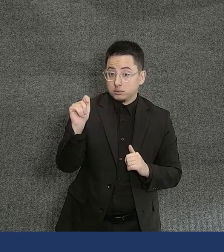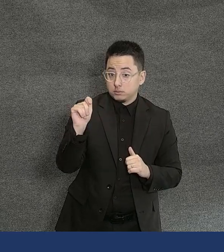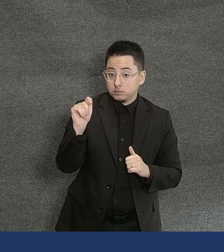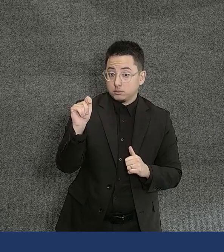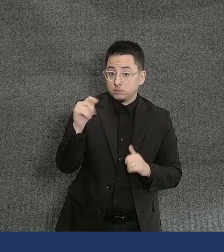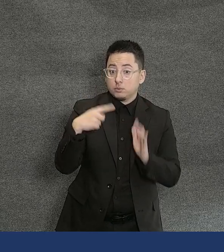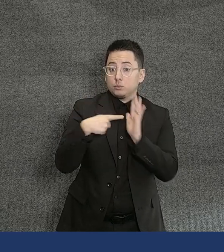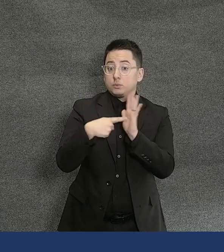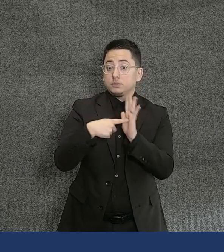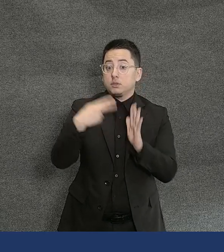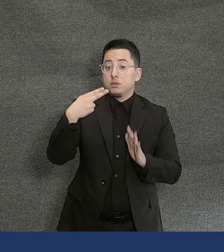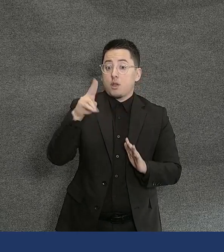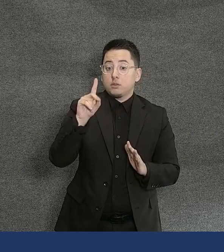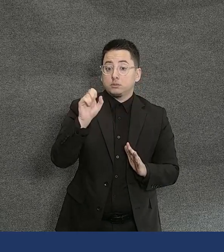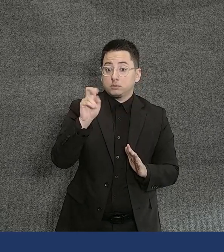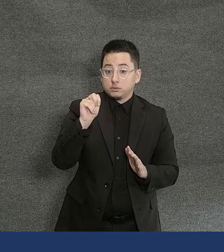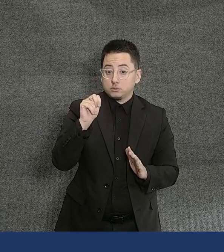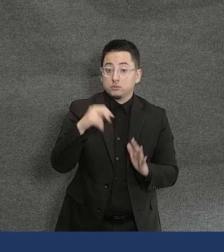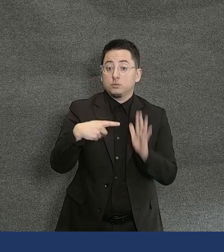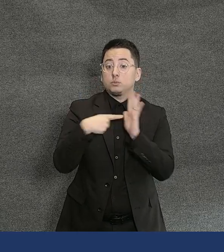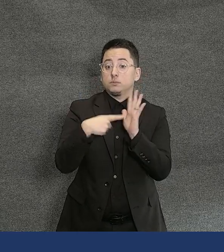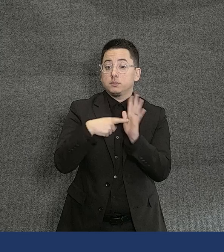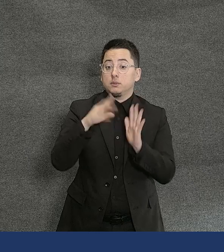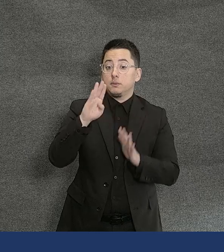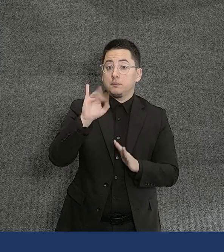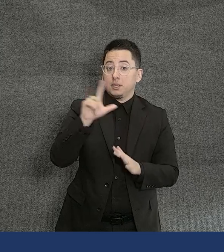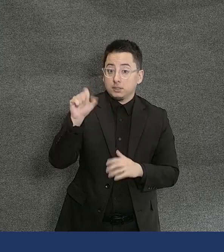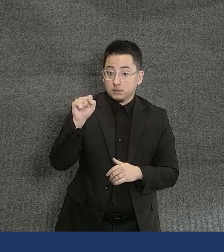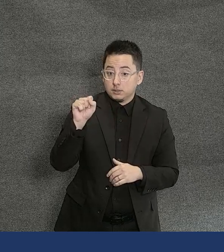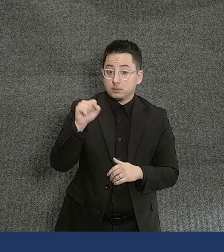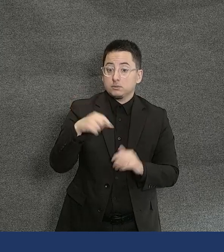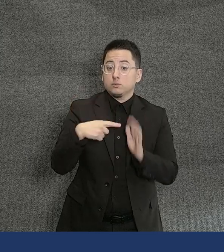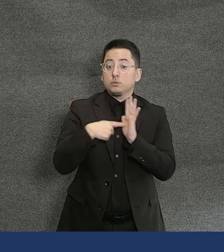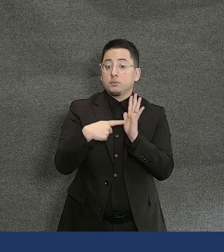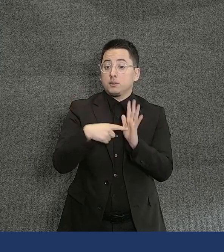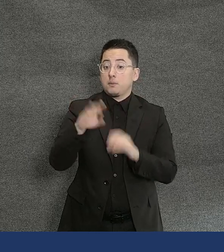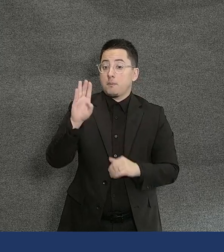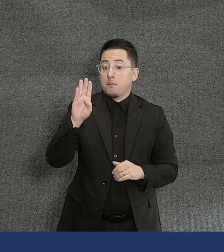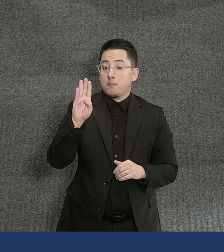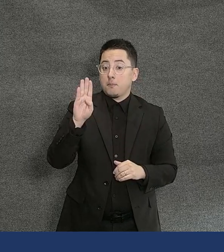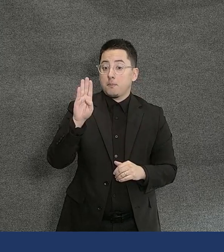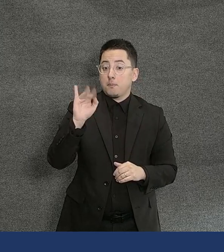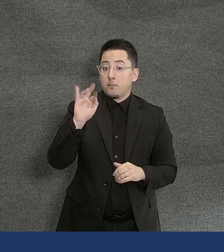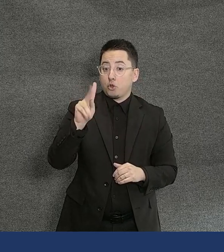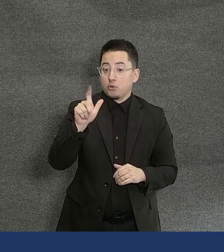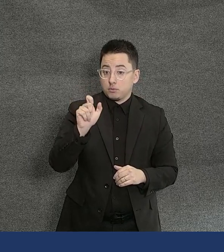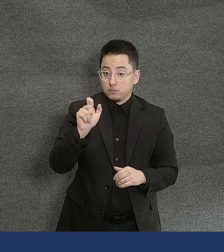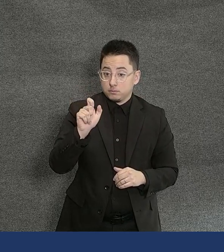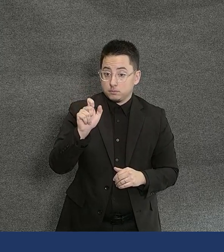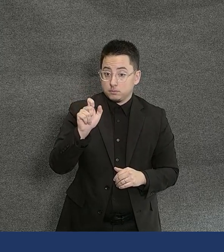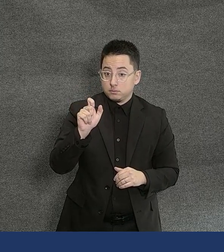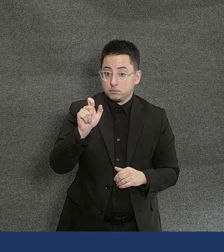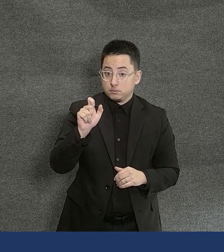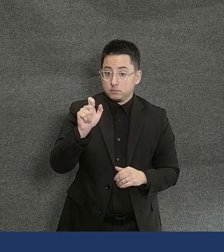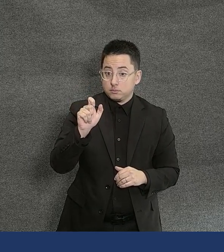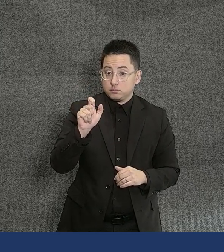Bliss, Representative Bidal Duran, Representative Eliot Engel, Representative Marion Rarick, Representative Terry